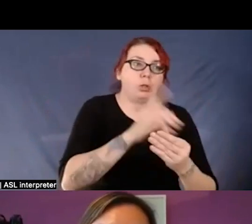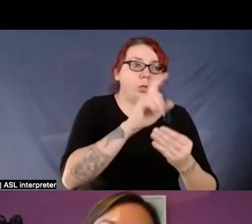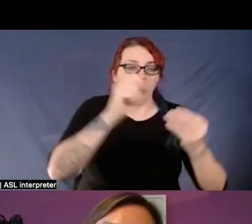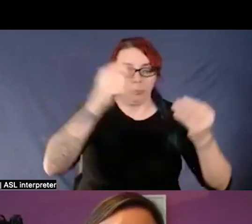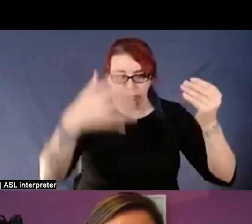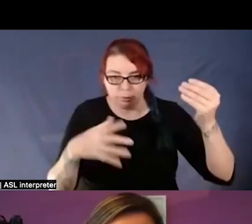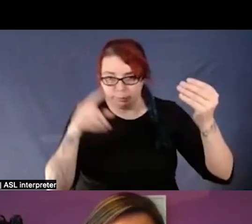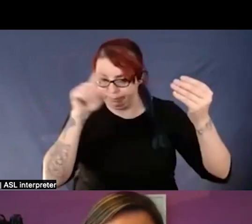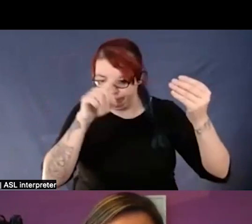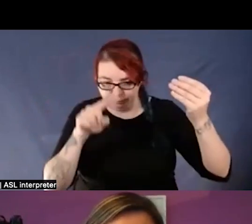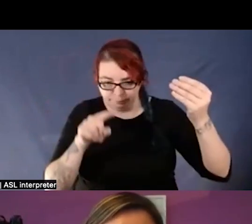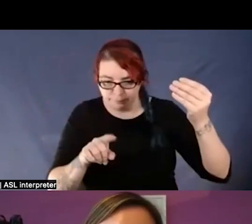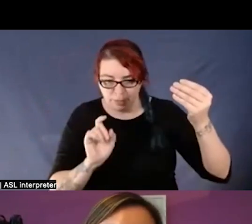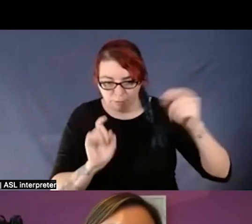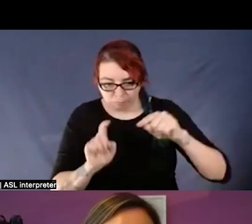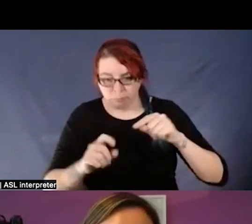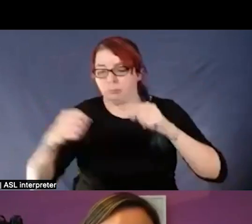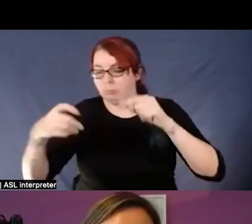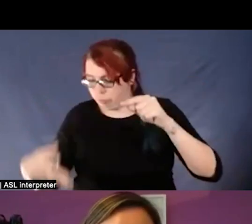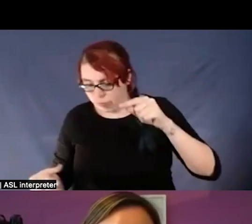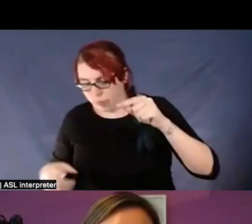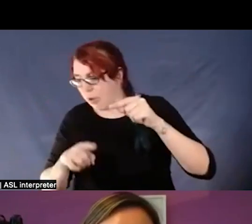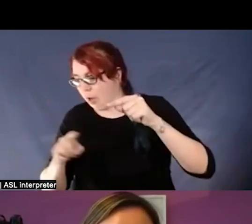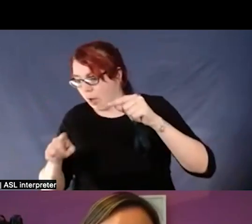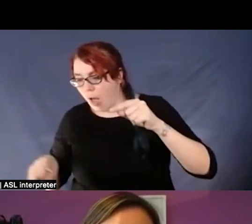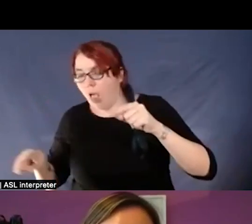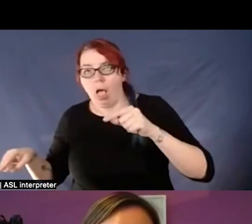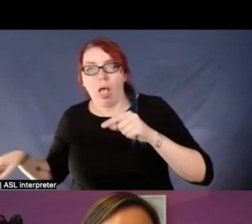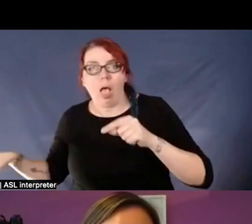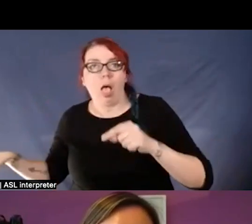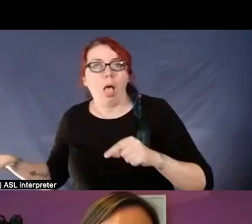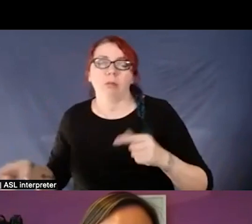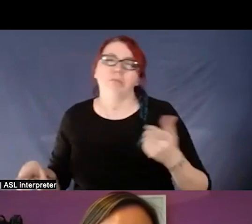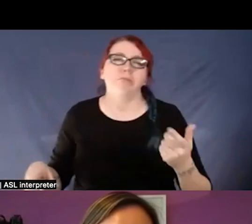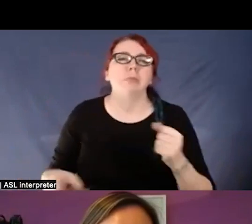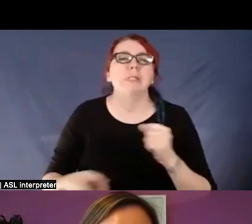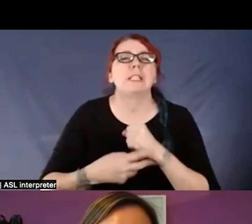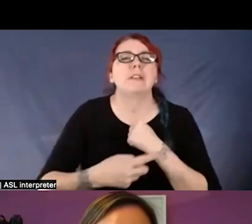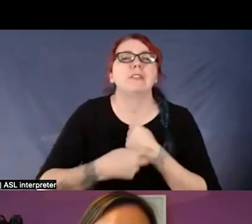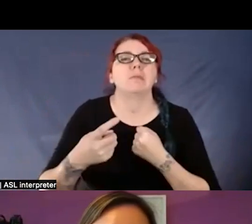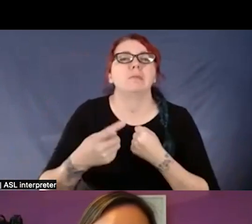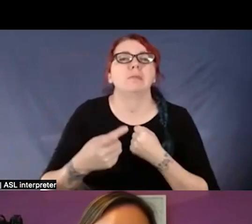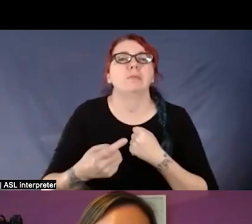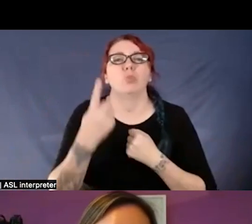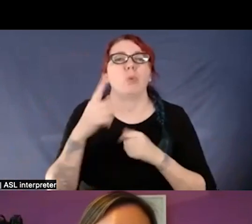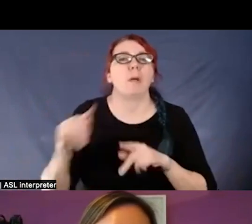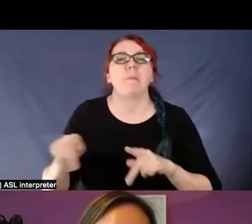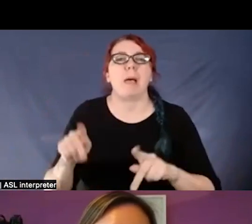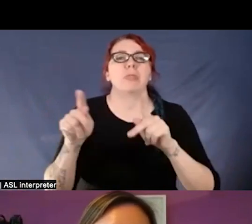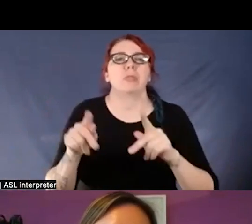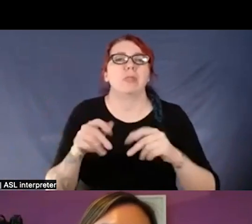this is if you use a PC. I think there's something similar for all you fancy Mac users out there.